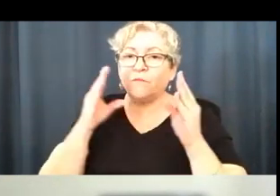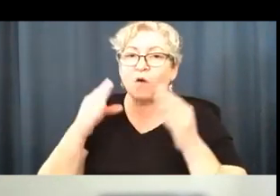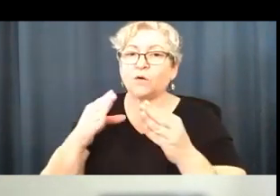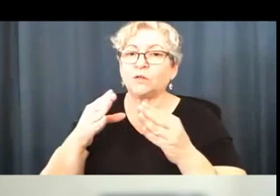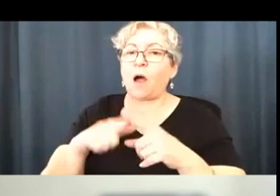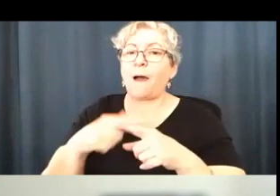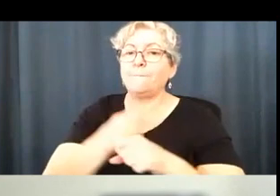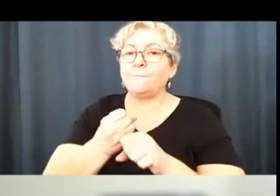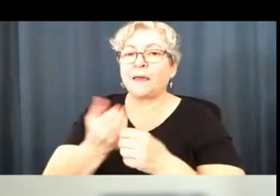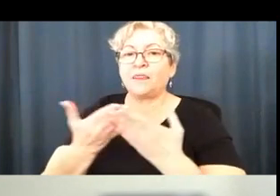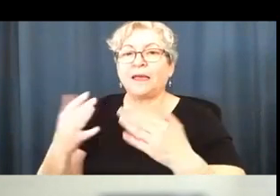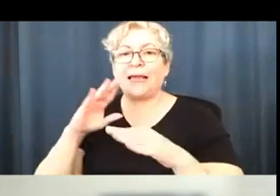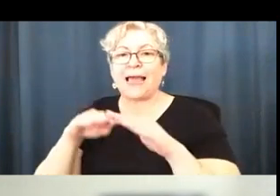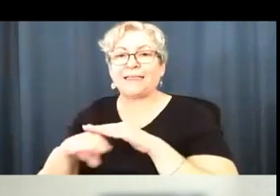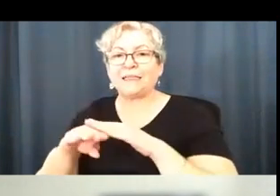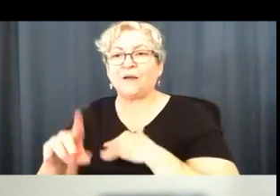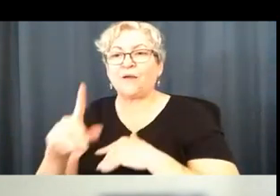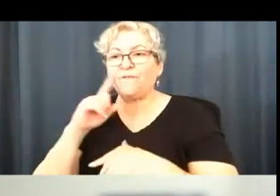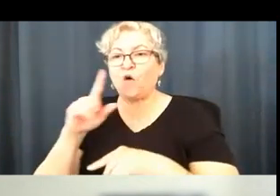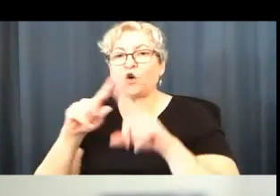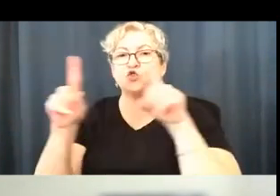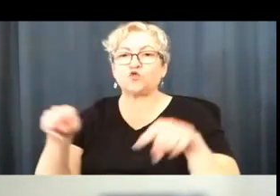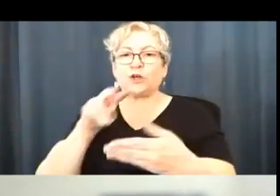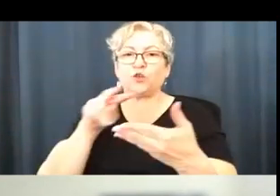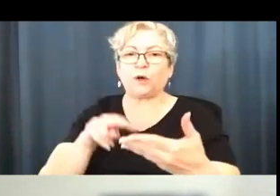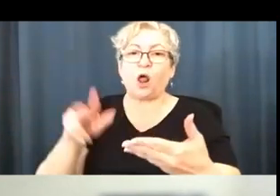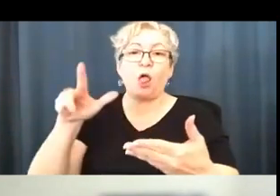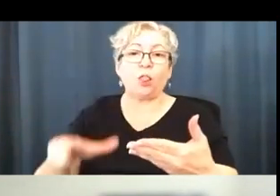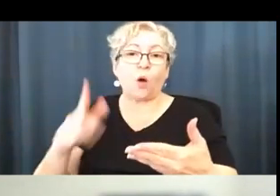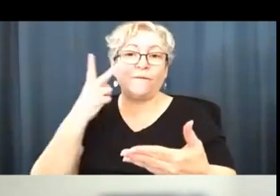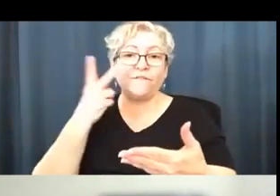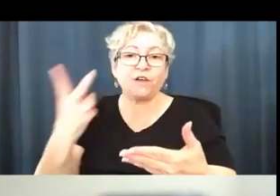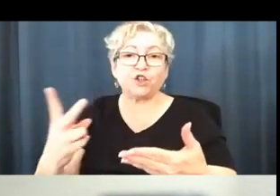and that's both for screen readers, low vision, and a hearing loss.